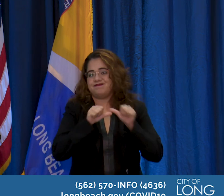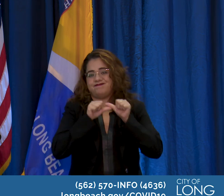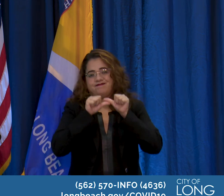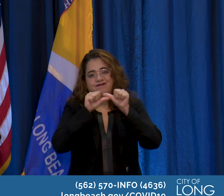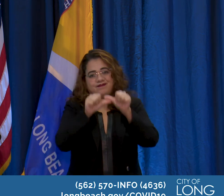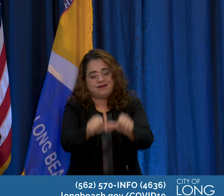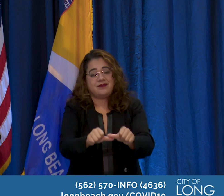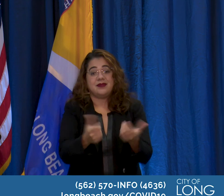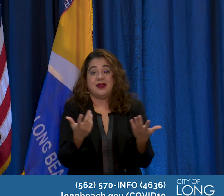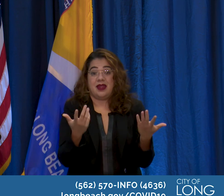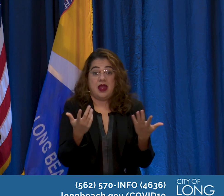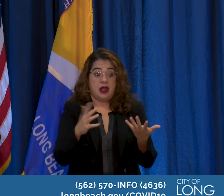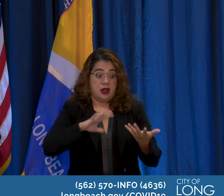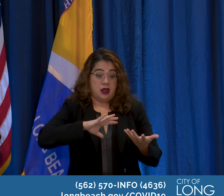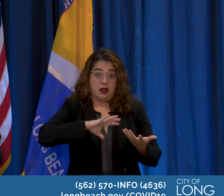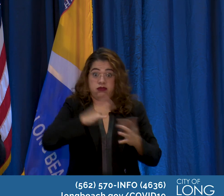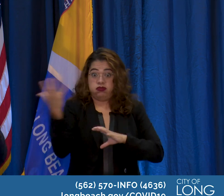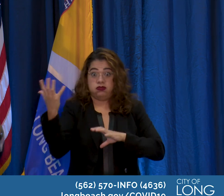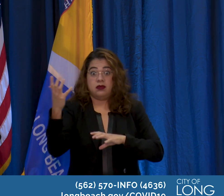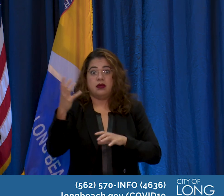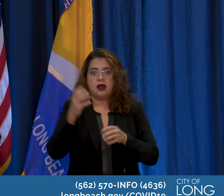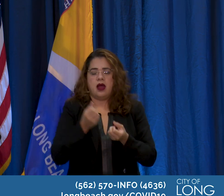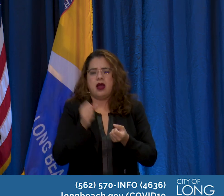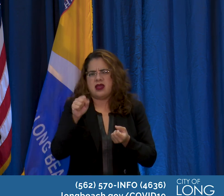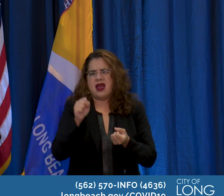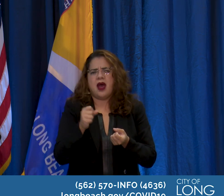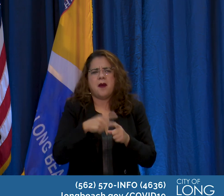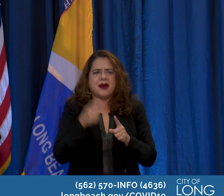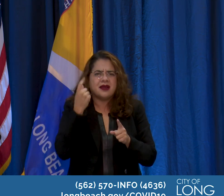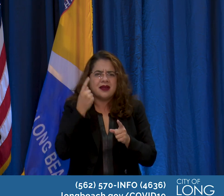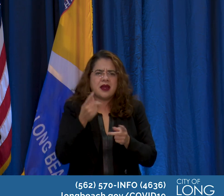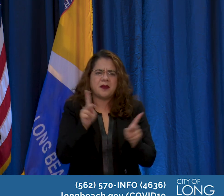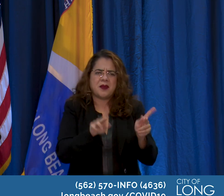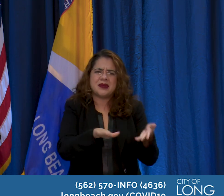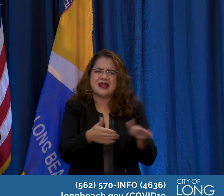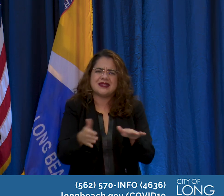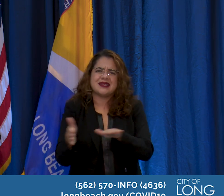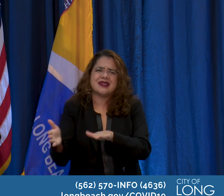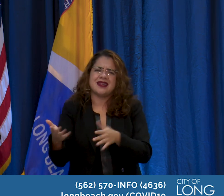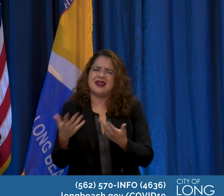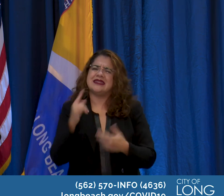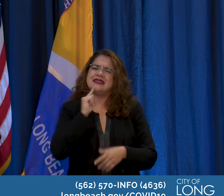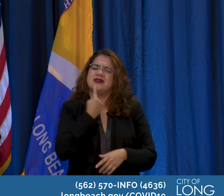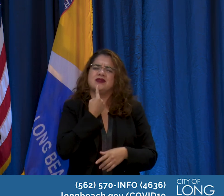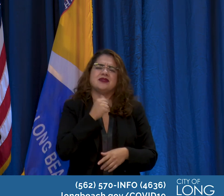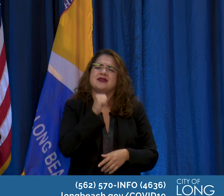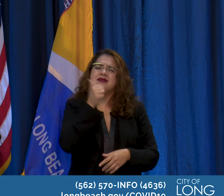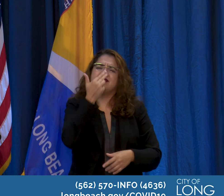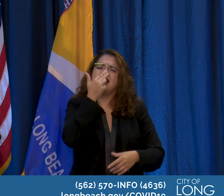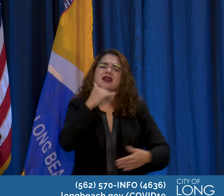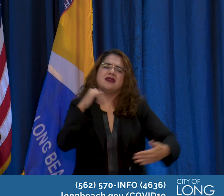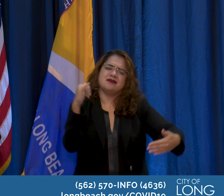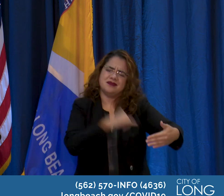lives and so this new normal that we're in, we can expect to be in for many months.